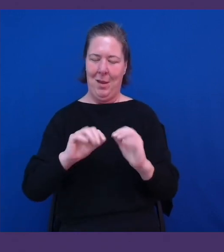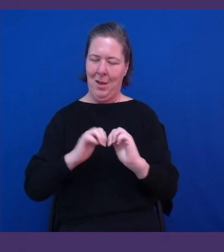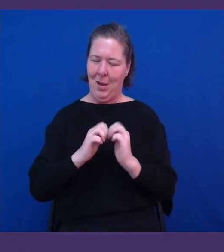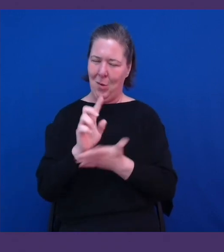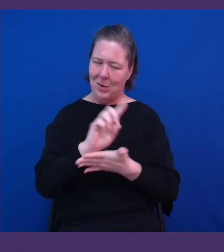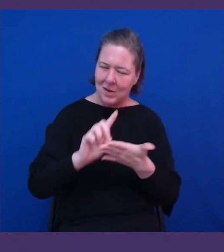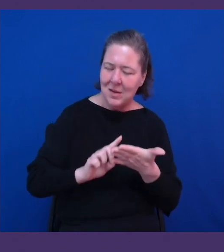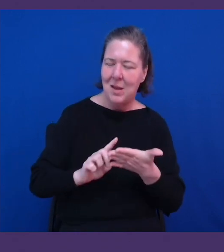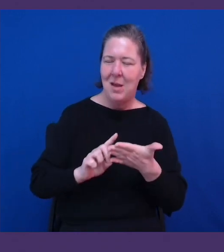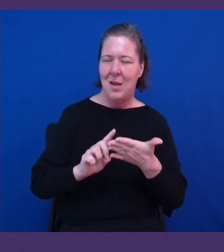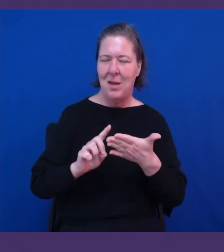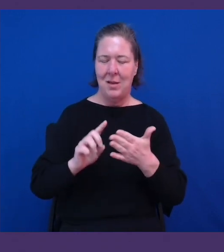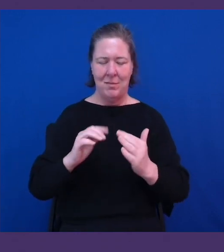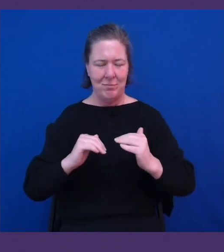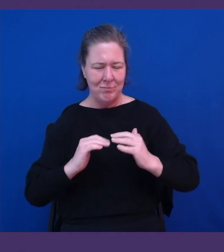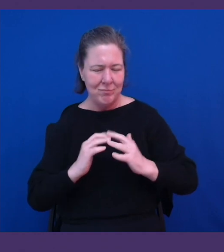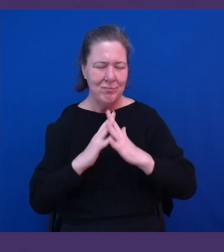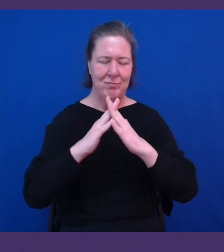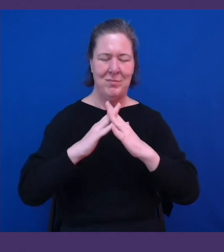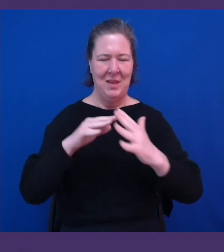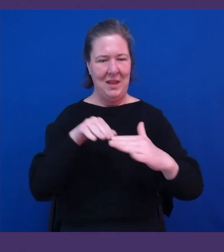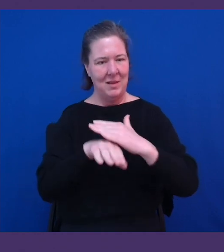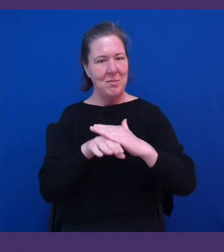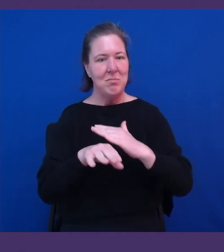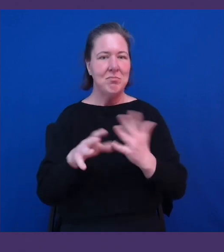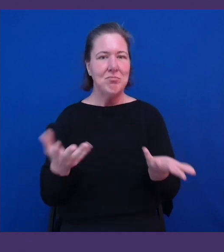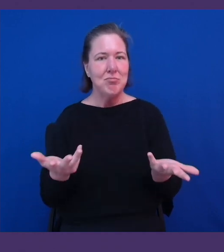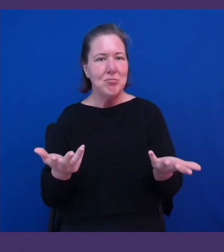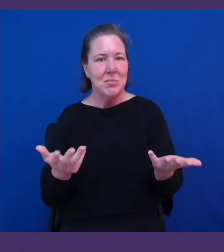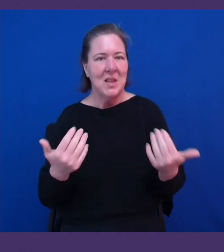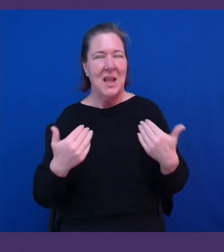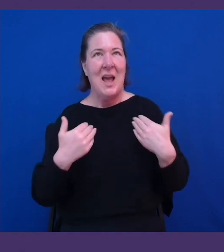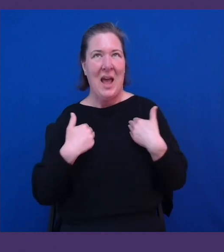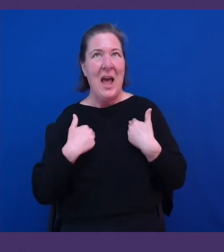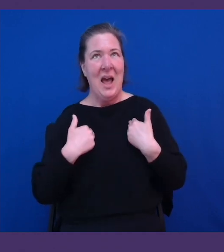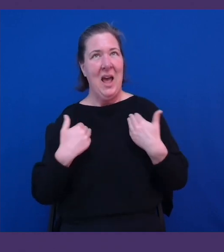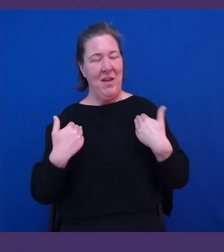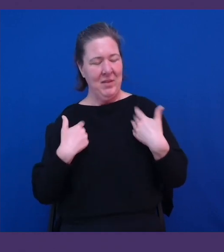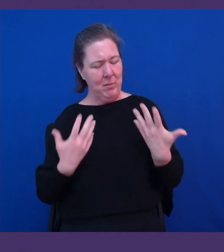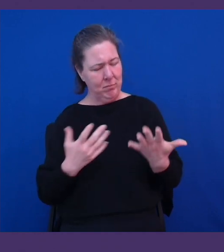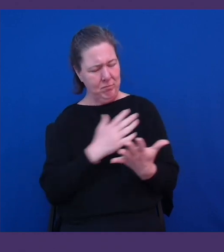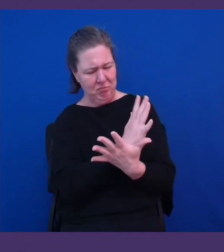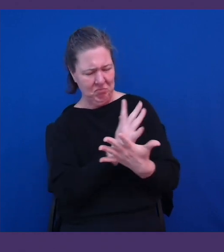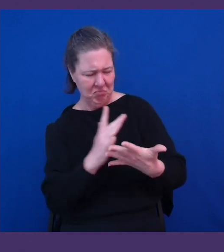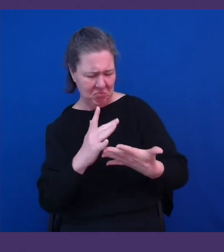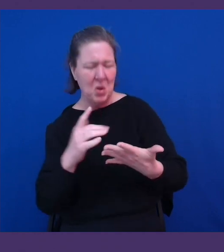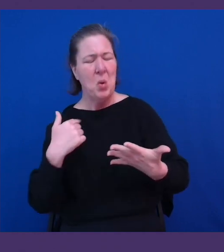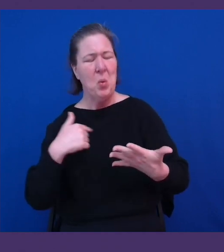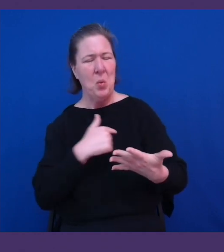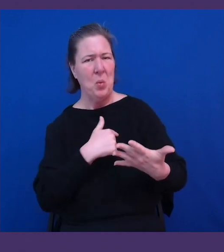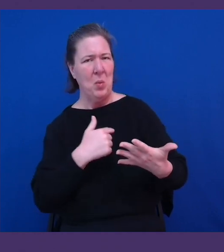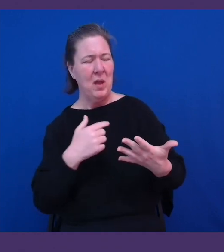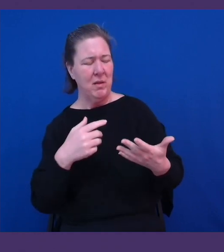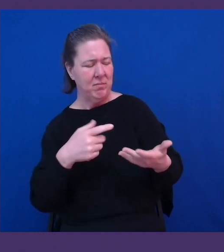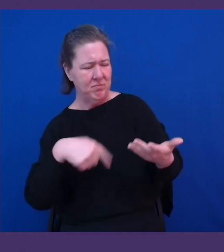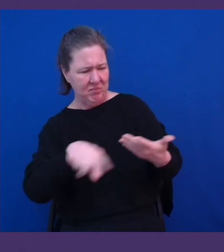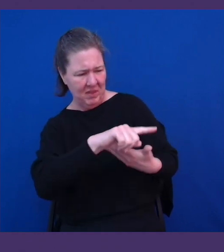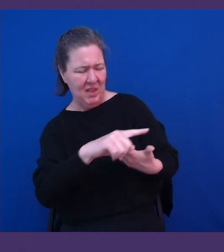So, there's definitely a kind of sort of skew for the organizations we spend most of our time with because